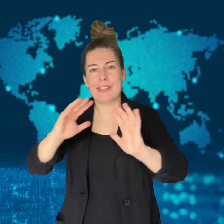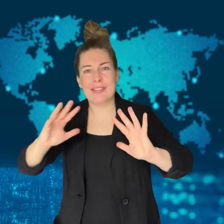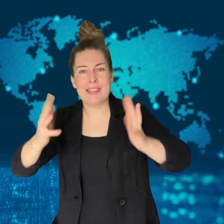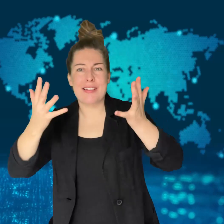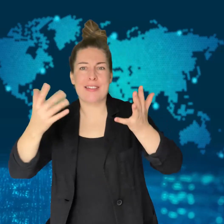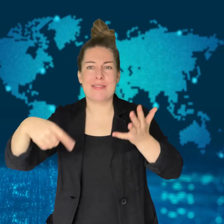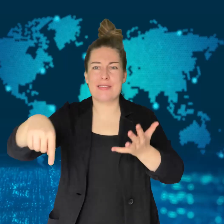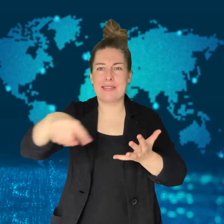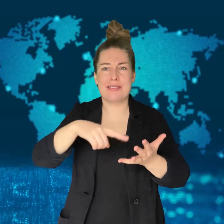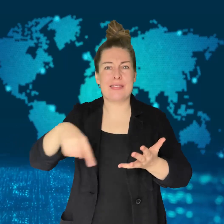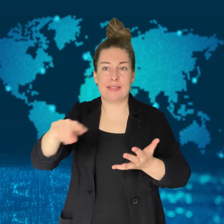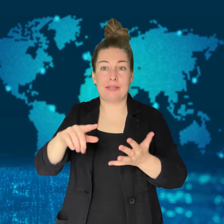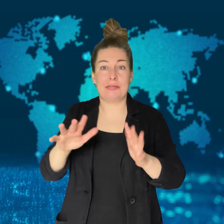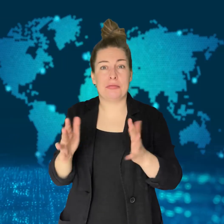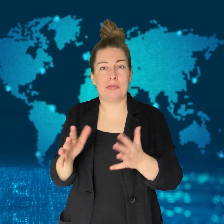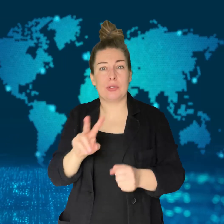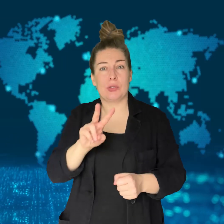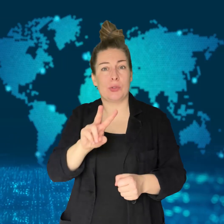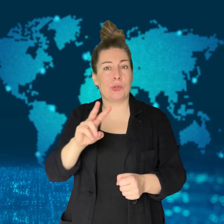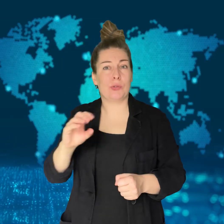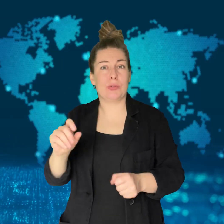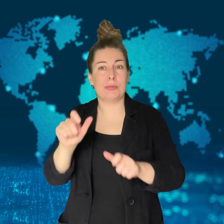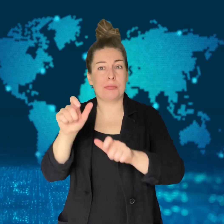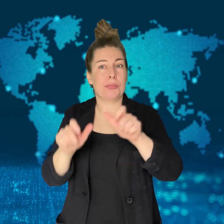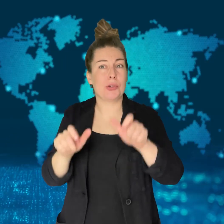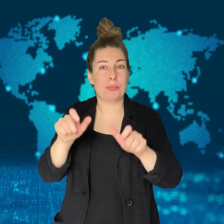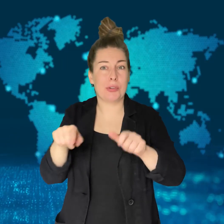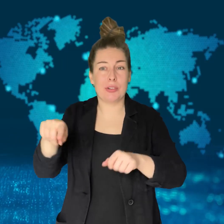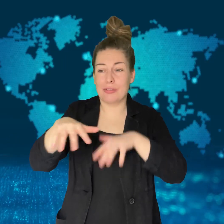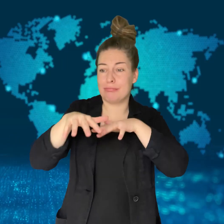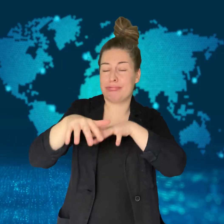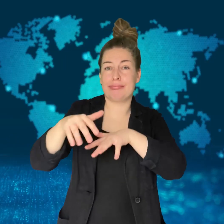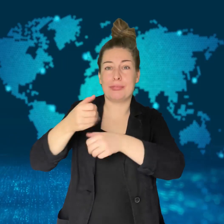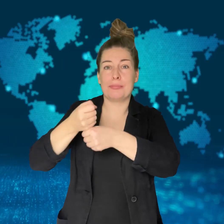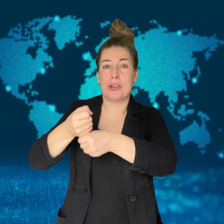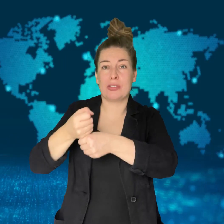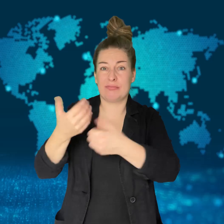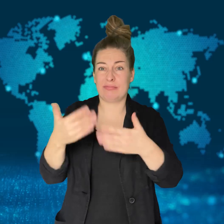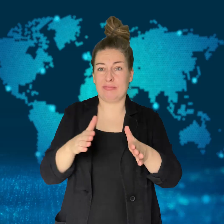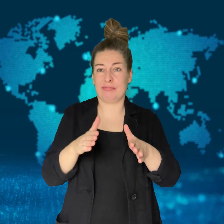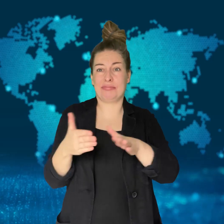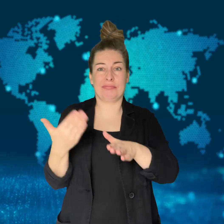the country's young people.